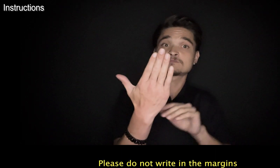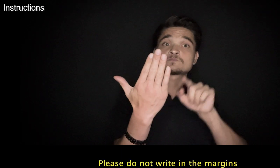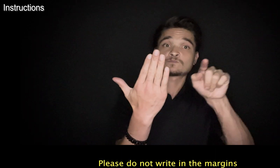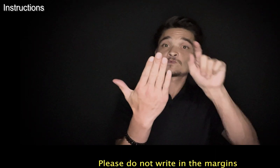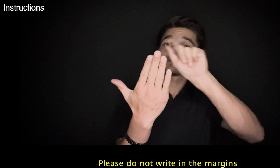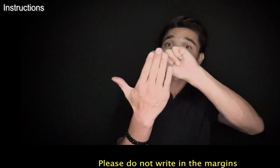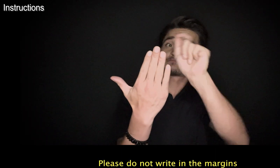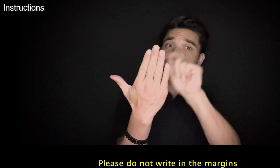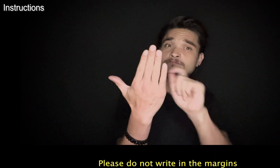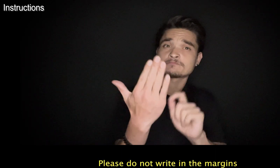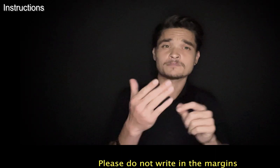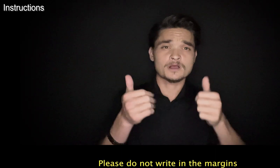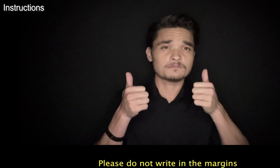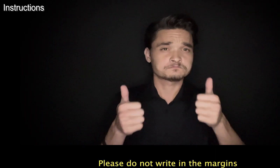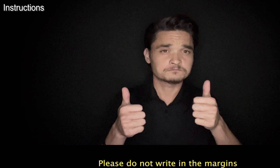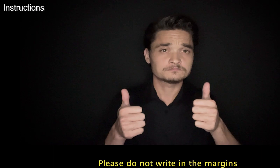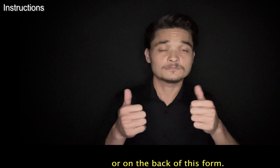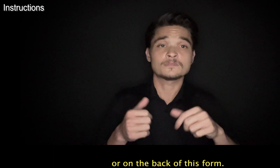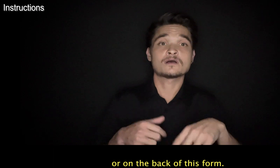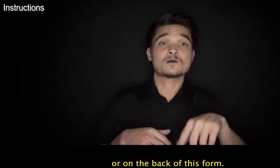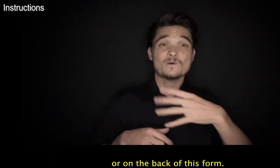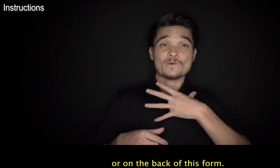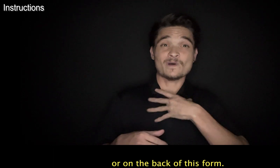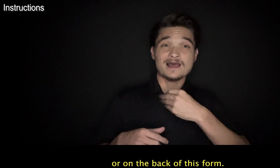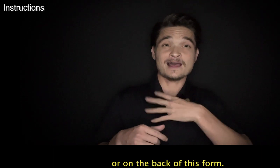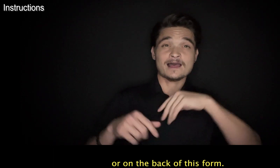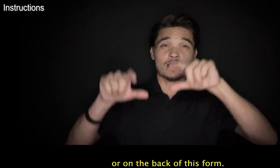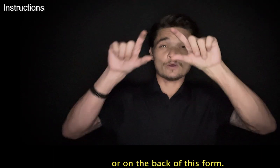Please do not write in the margins or on the back of this form.